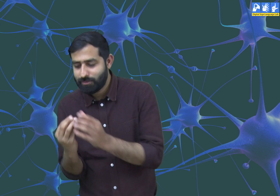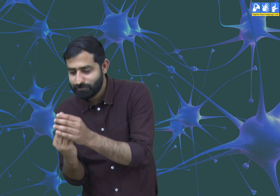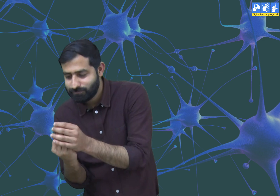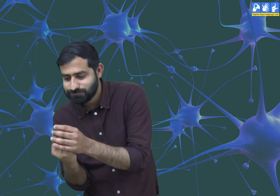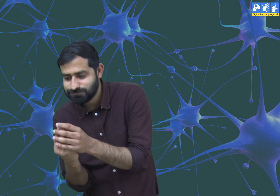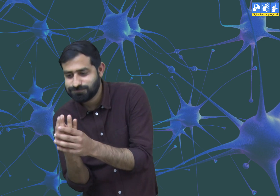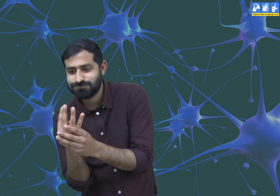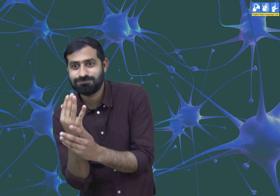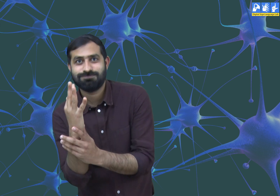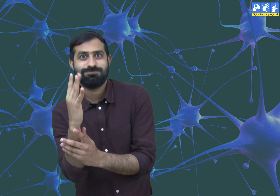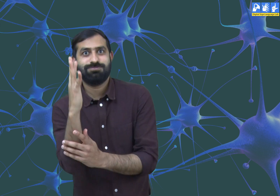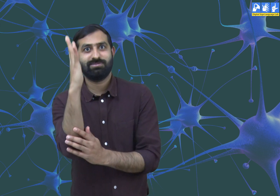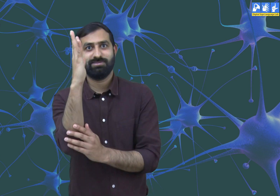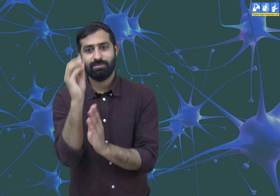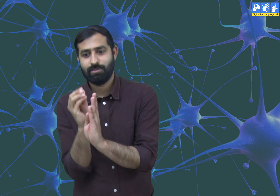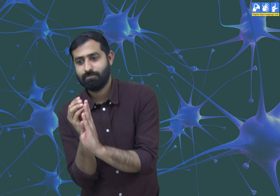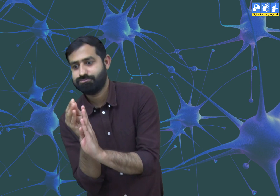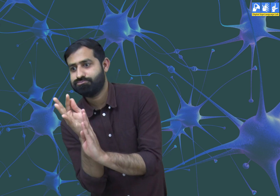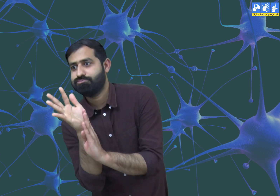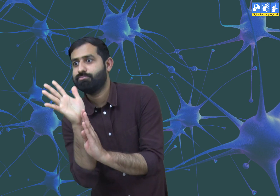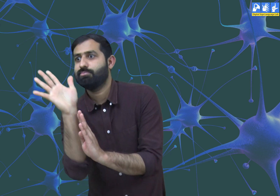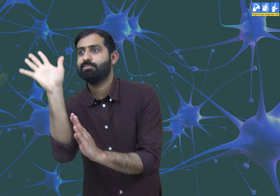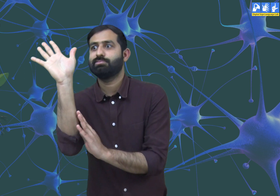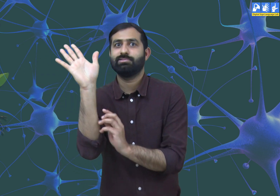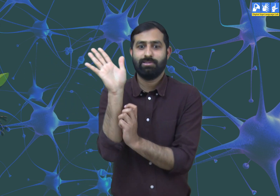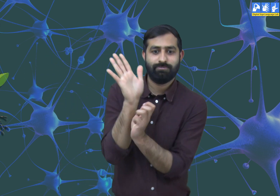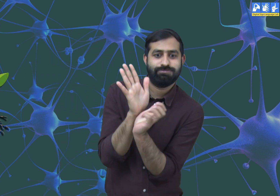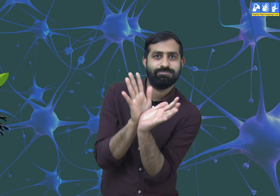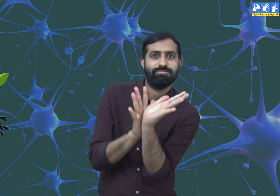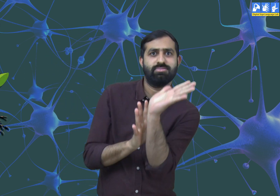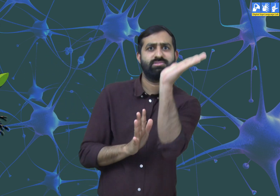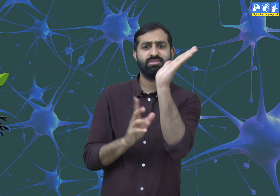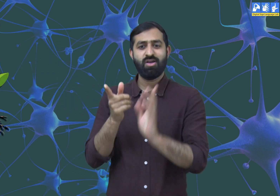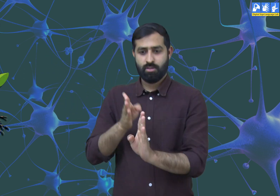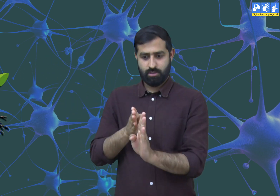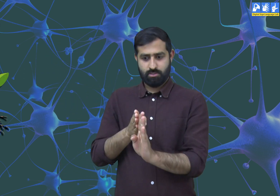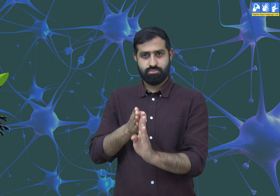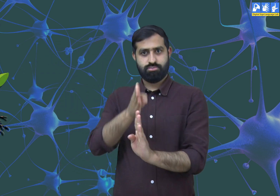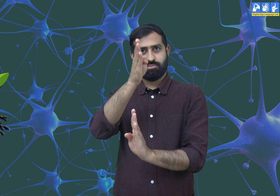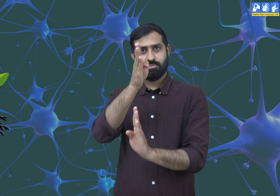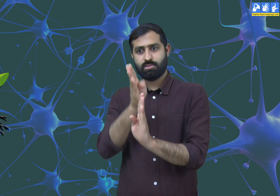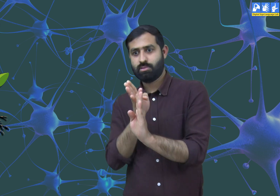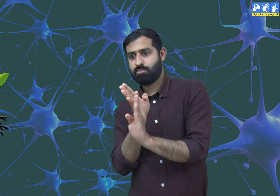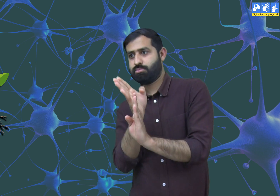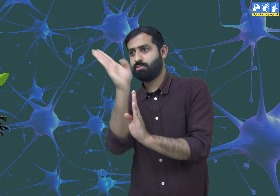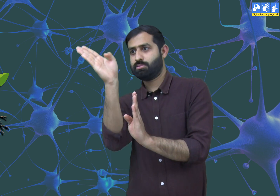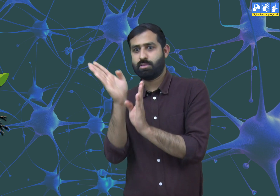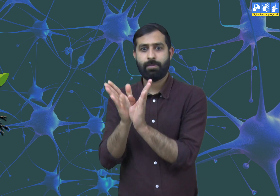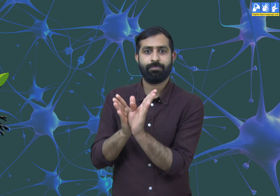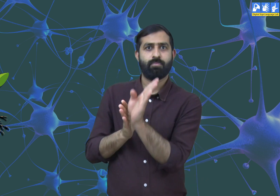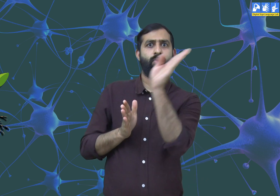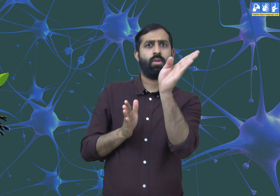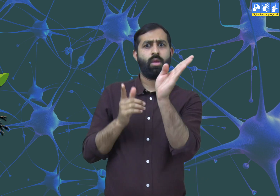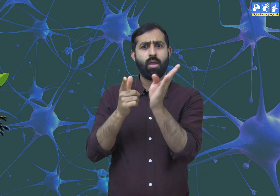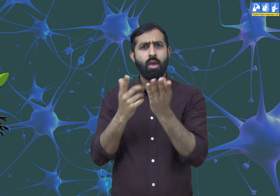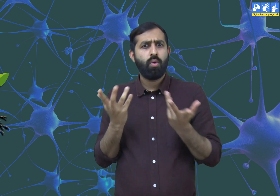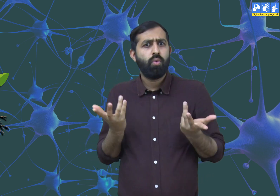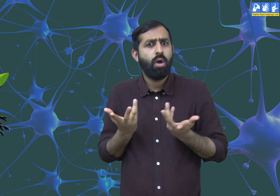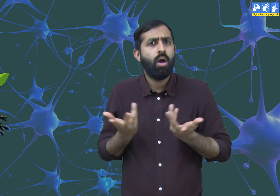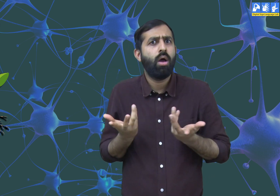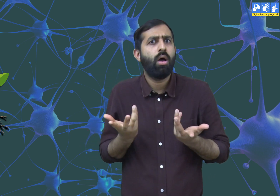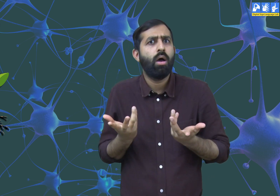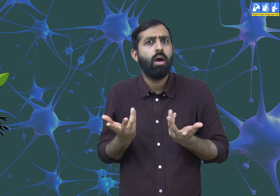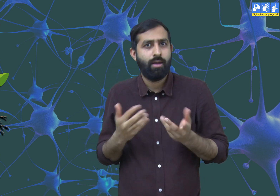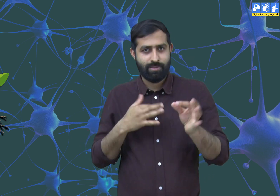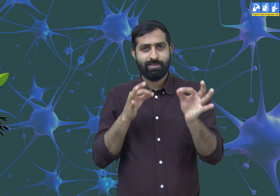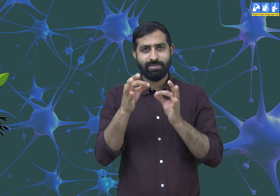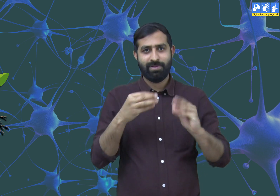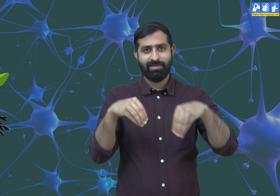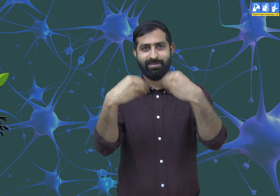Growth in plants is directional. So we feel that plants move. How do they grow? Let me tell you.